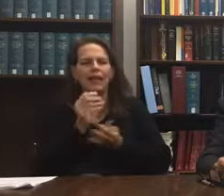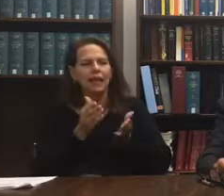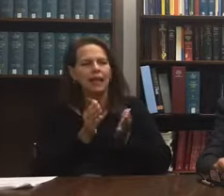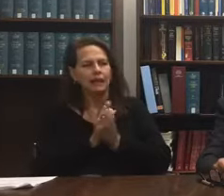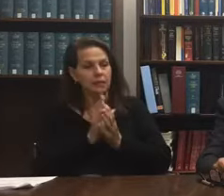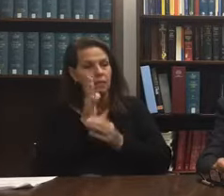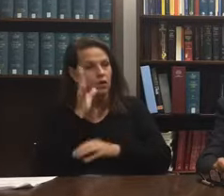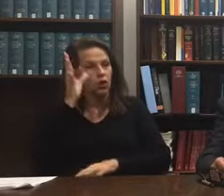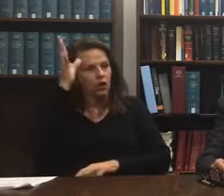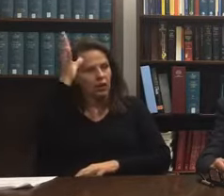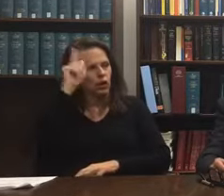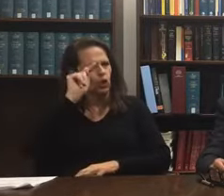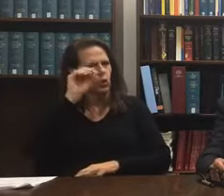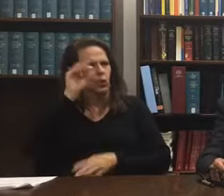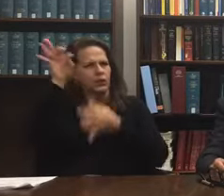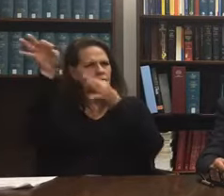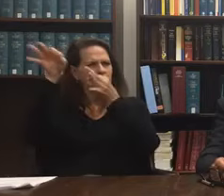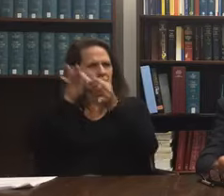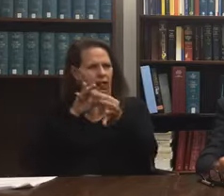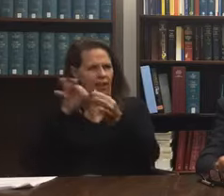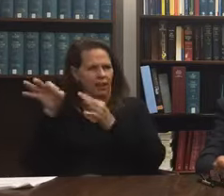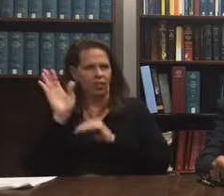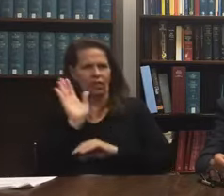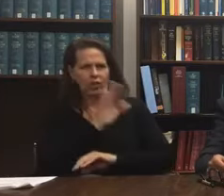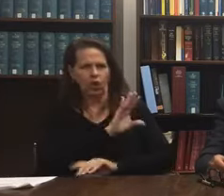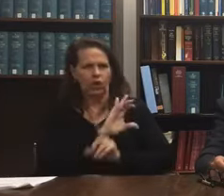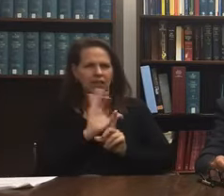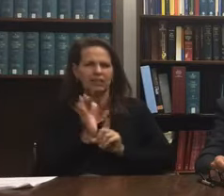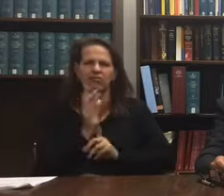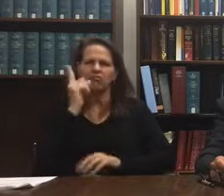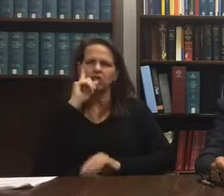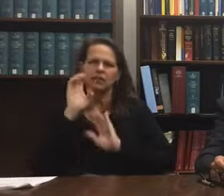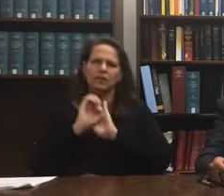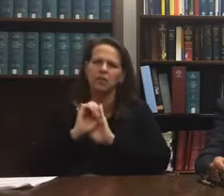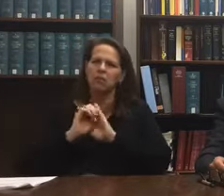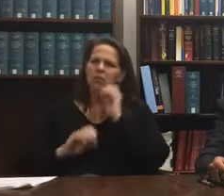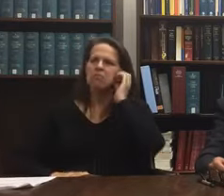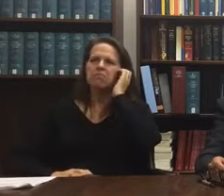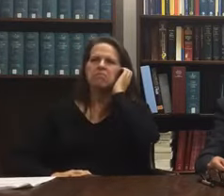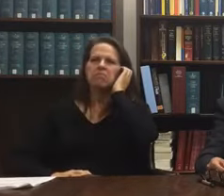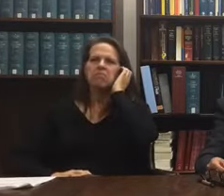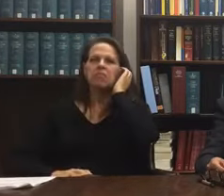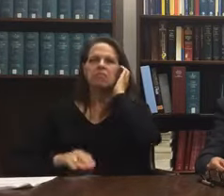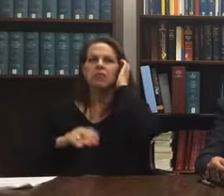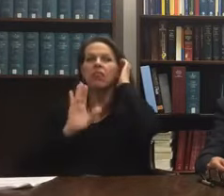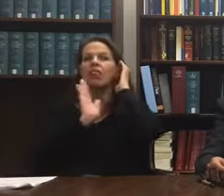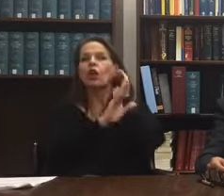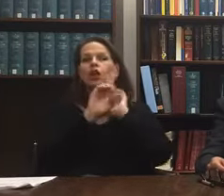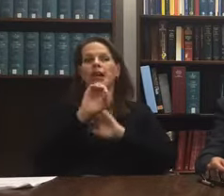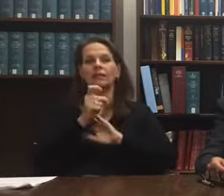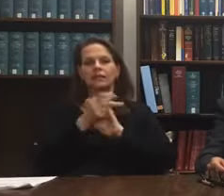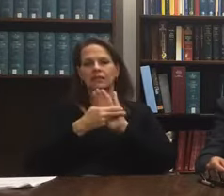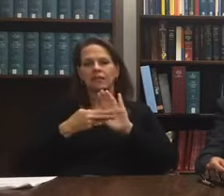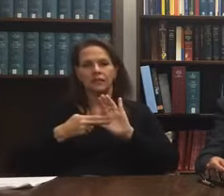the questions to explain the condition so I mean you can talk about you can throw out the diagnosis but the hearing officer is not going to appreciate what